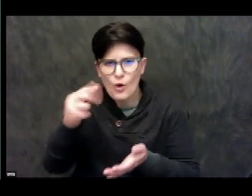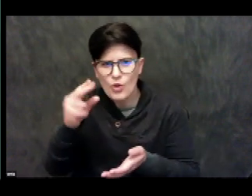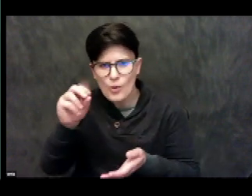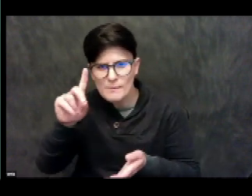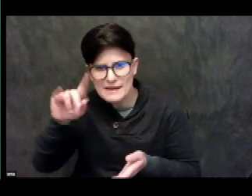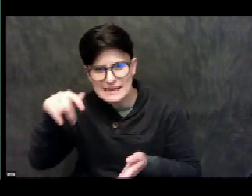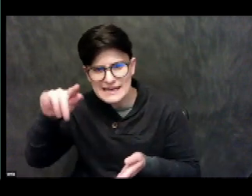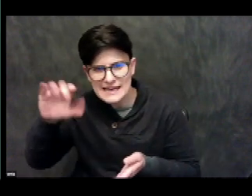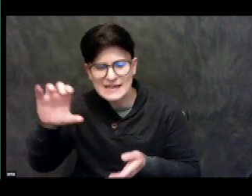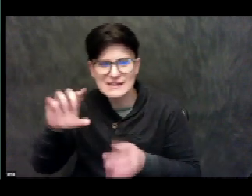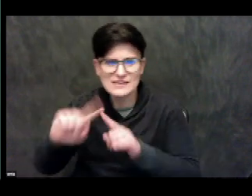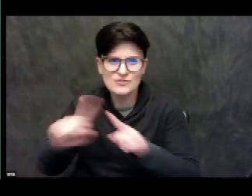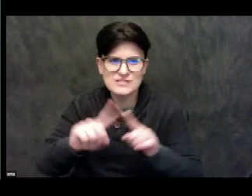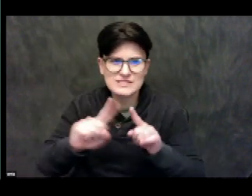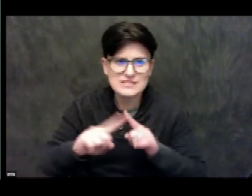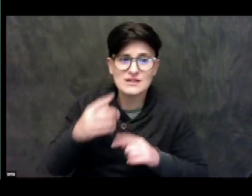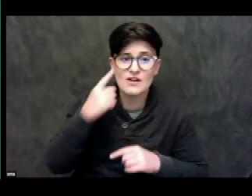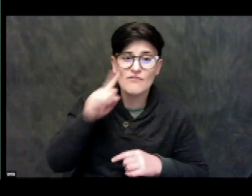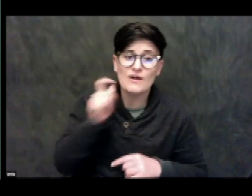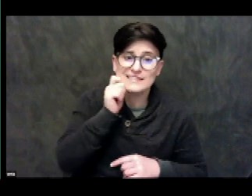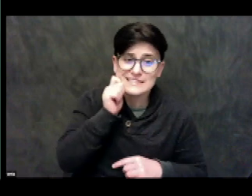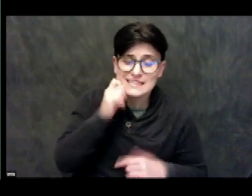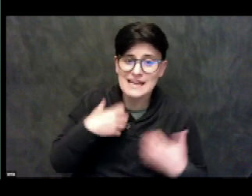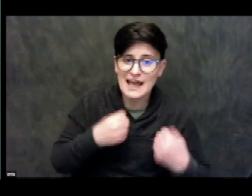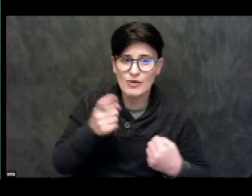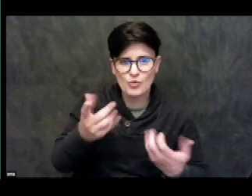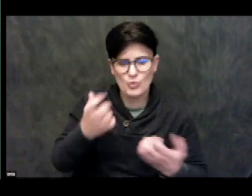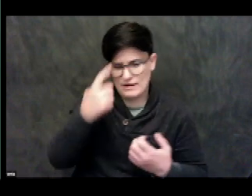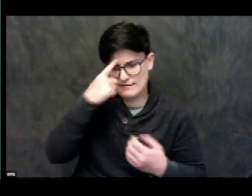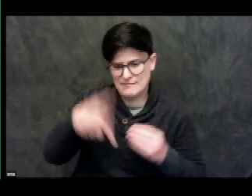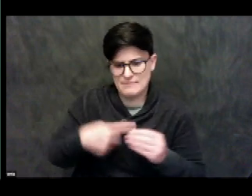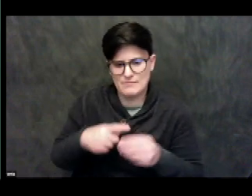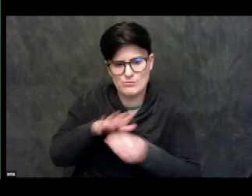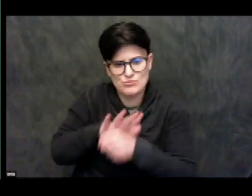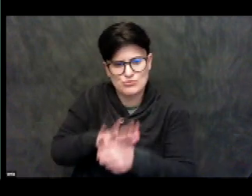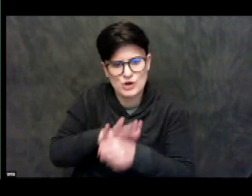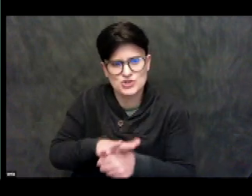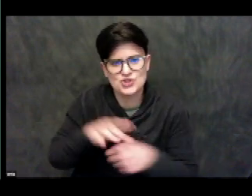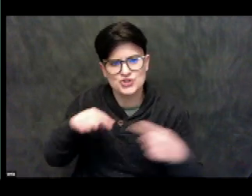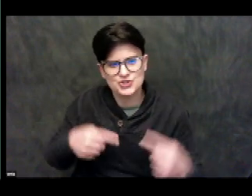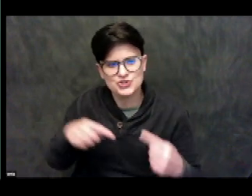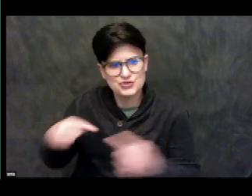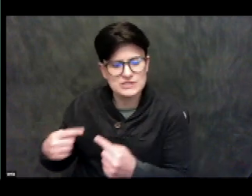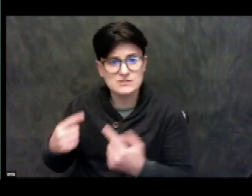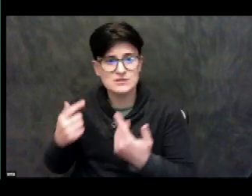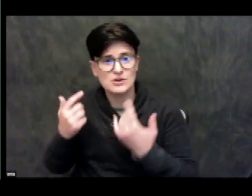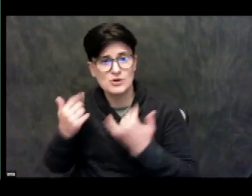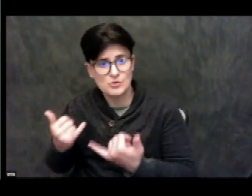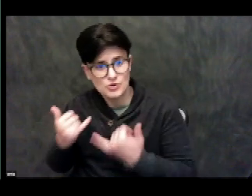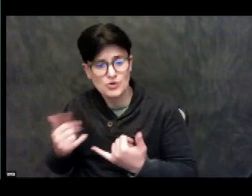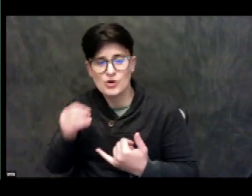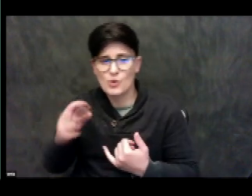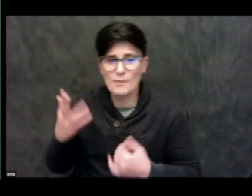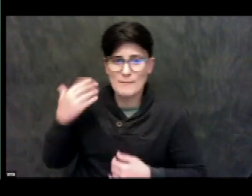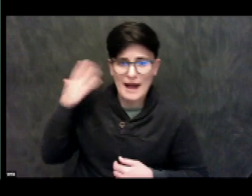think about pressure injuries, whether those are current or past, and how to prevent those during pregnancy. For sensory and pain history,